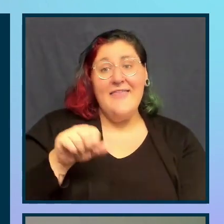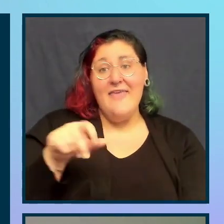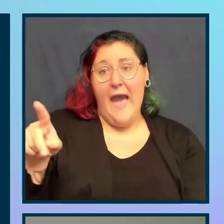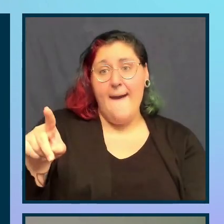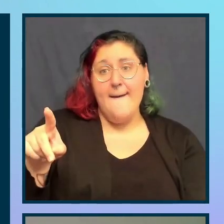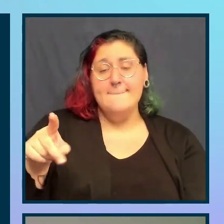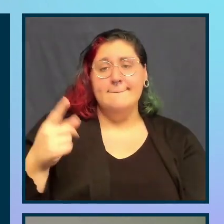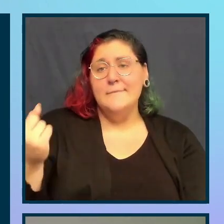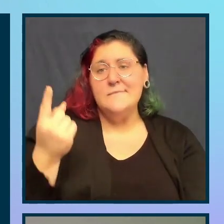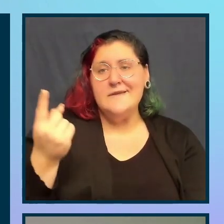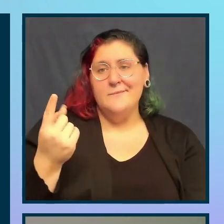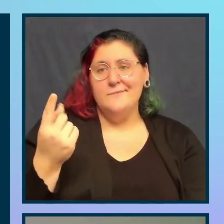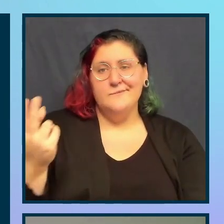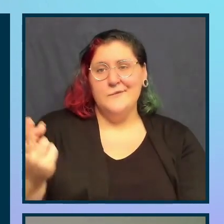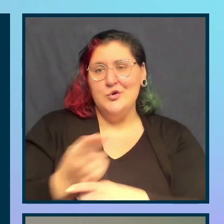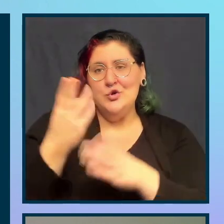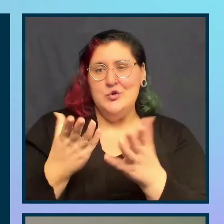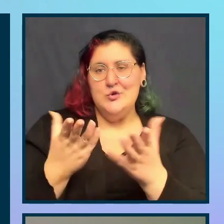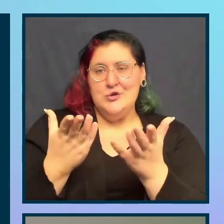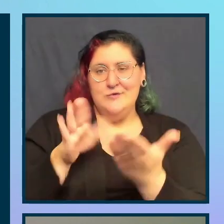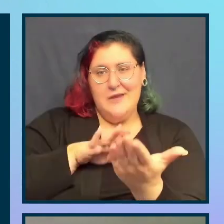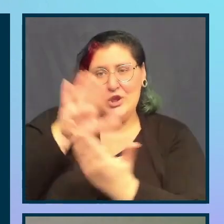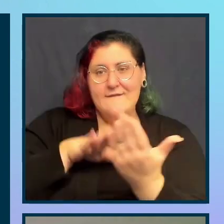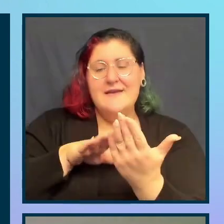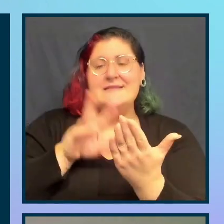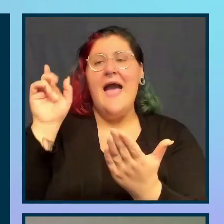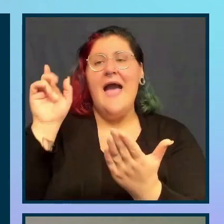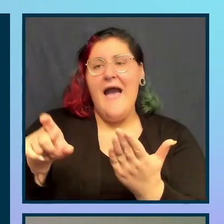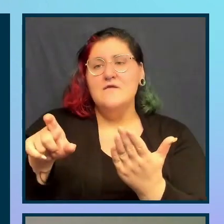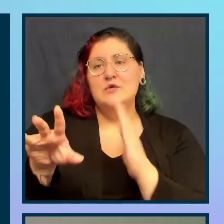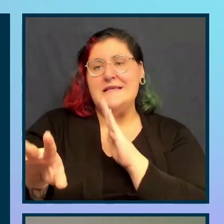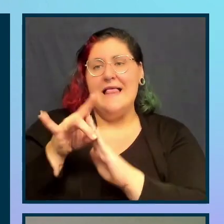where they select files. Similar to file explorer on Windows or finder on Mac